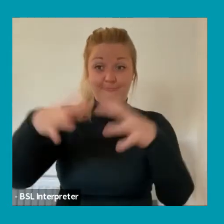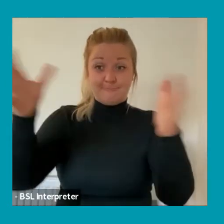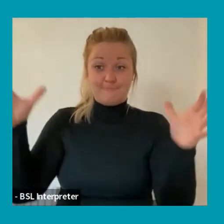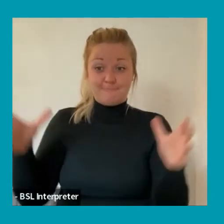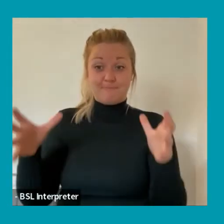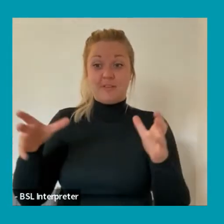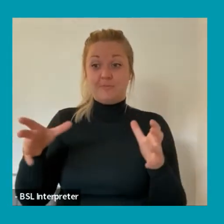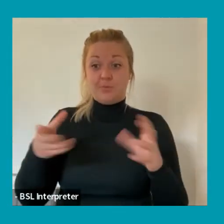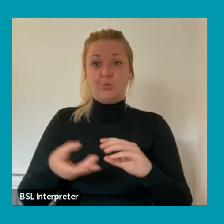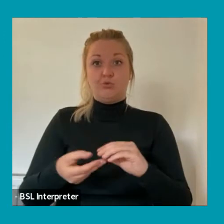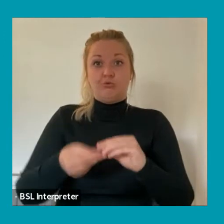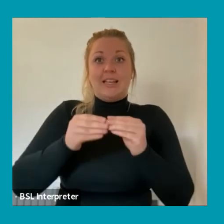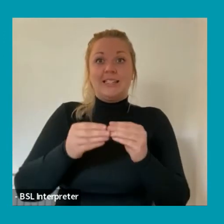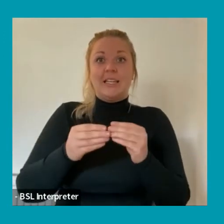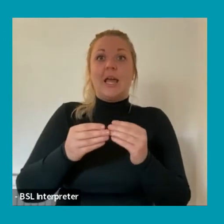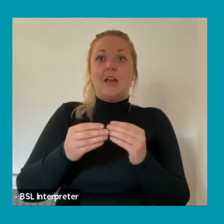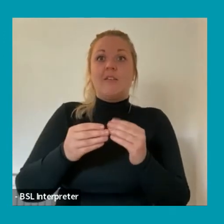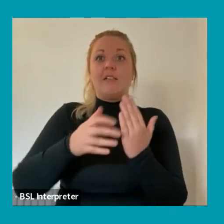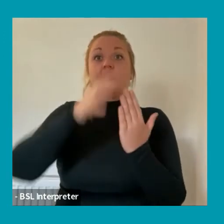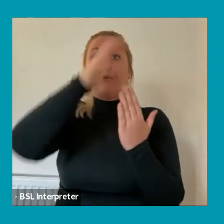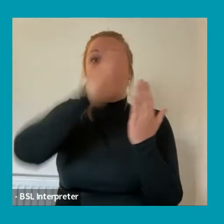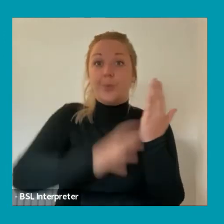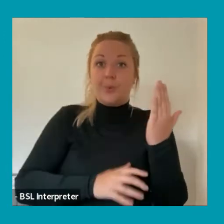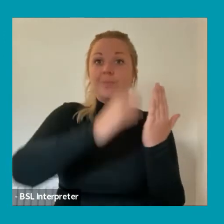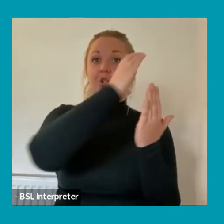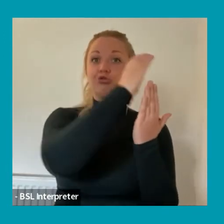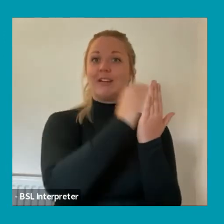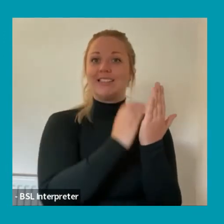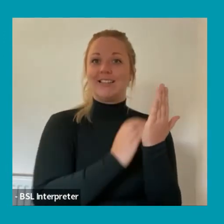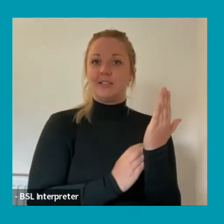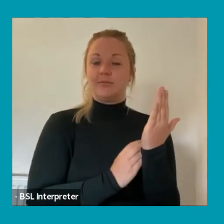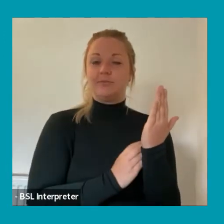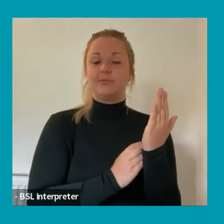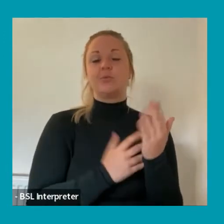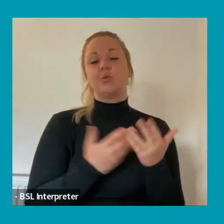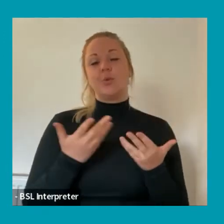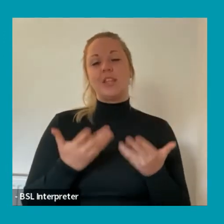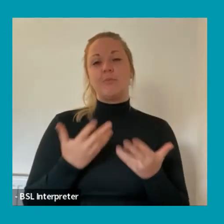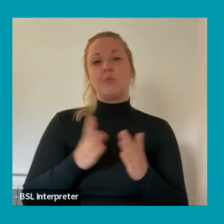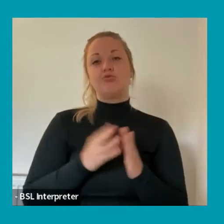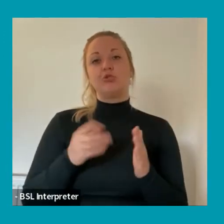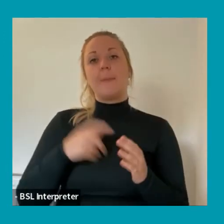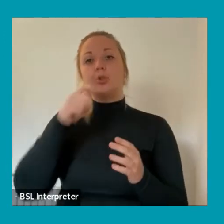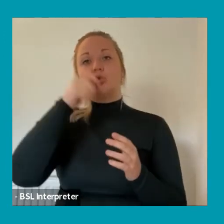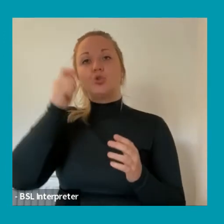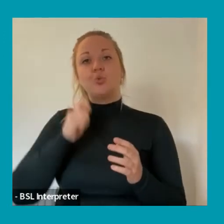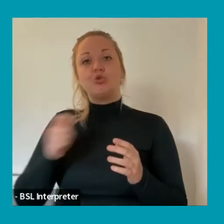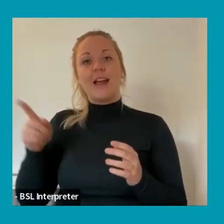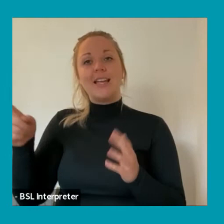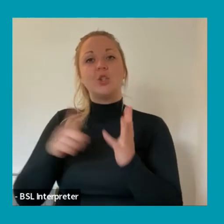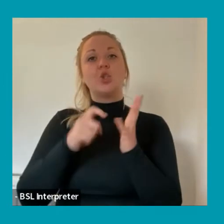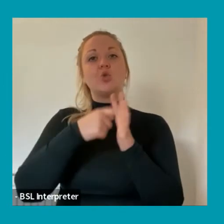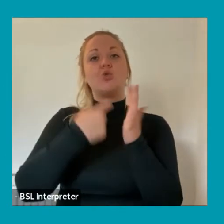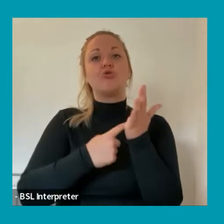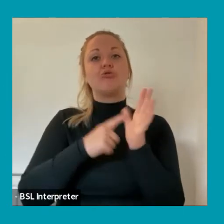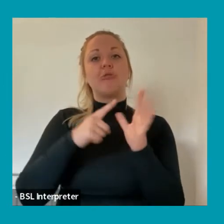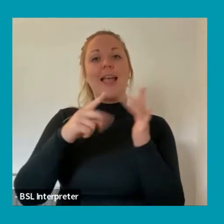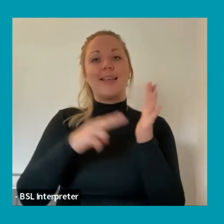The other key, perhaps with what is happening in Ukraine, the social or ethical question.